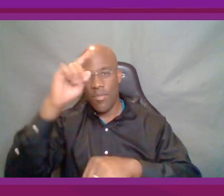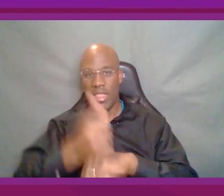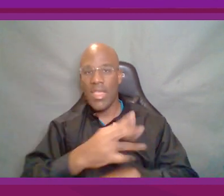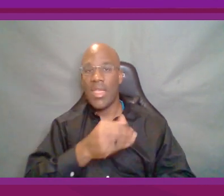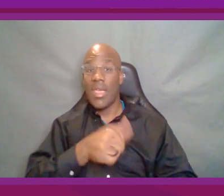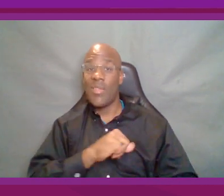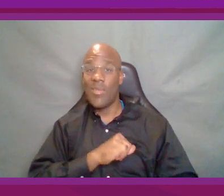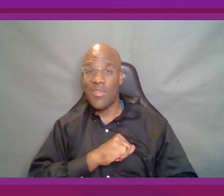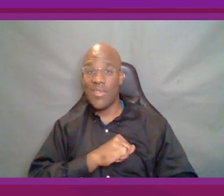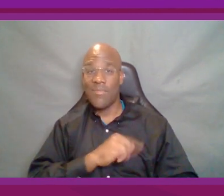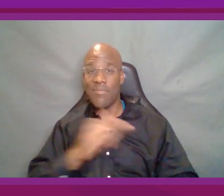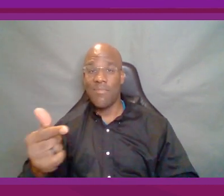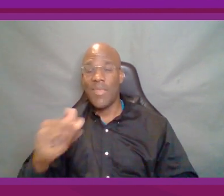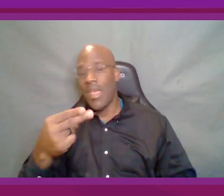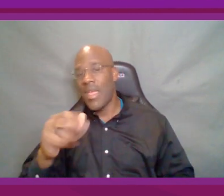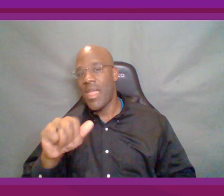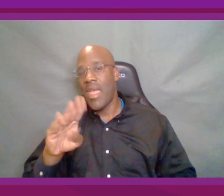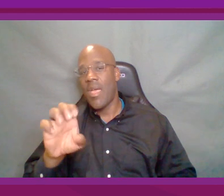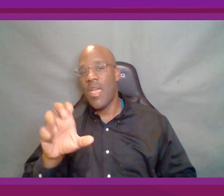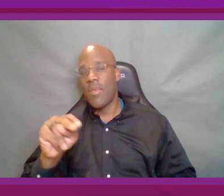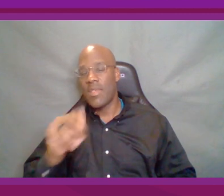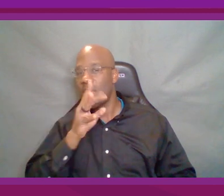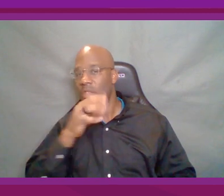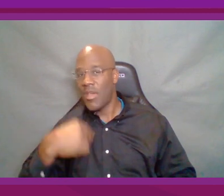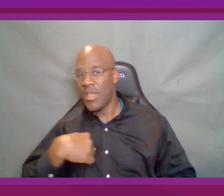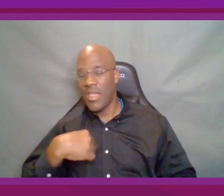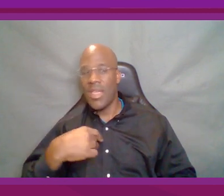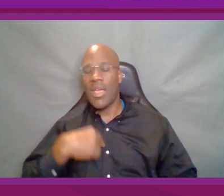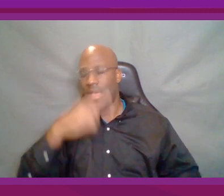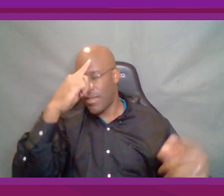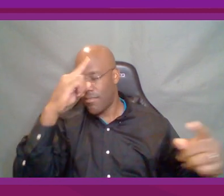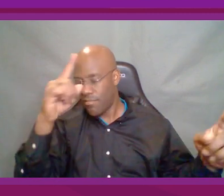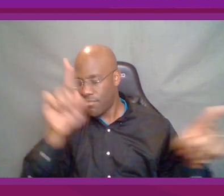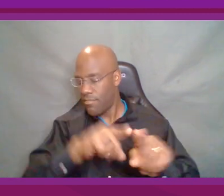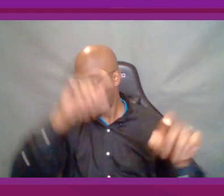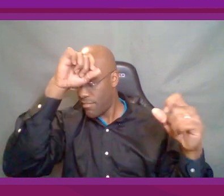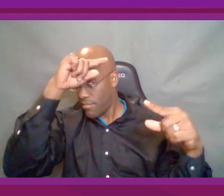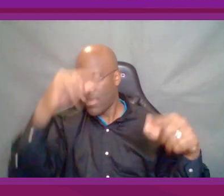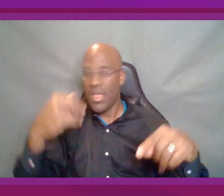[HABEN]: Haben speaking, I absolutely agree and have had similar experiences of people